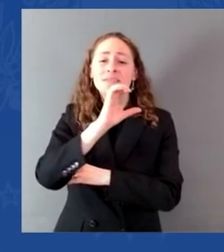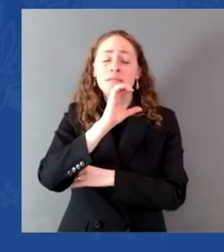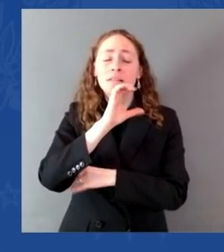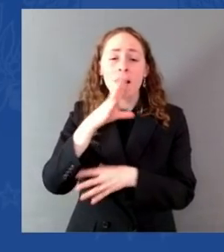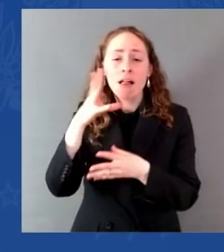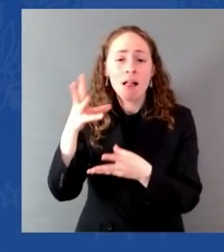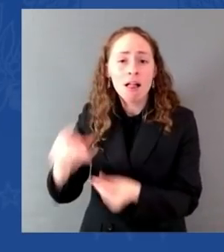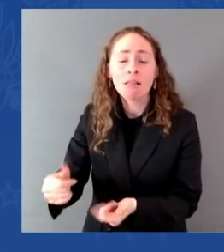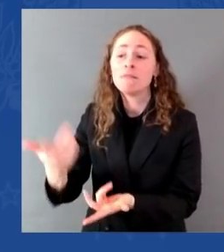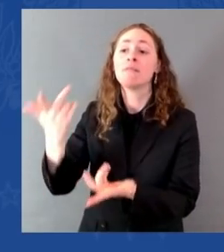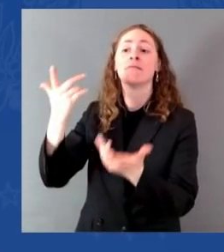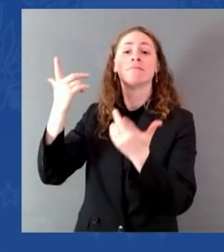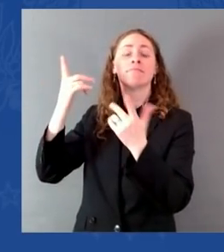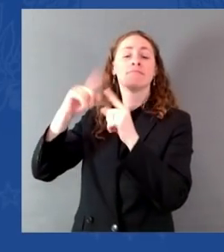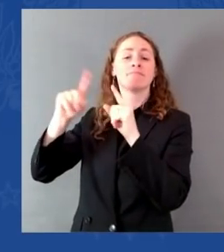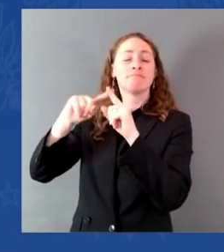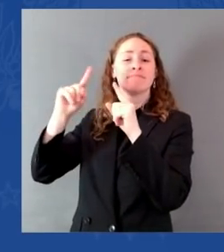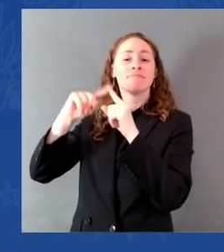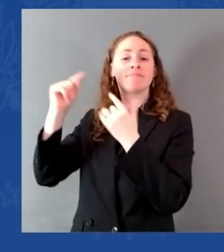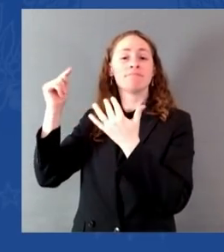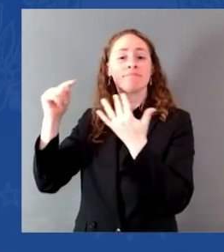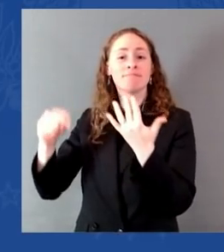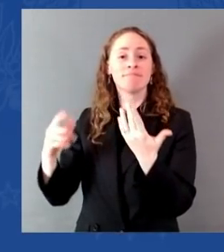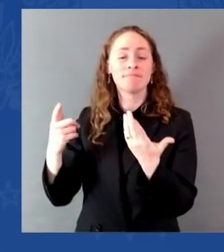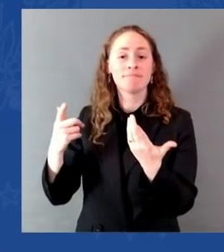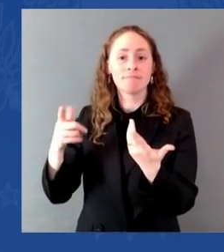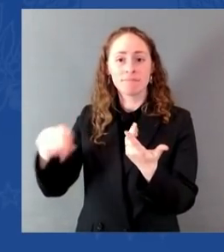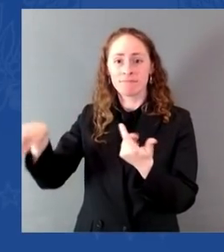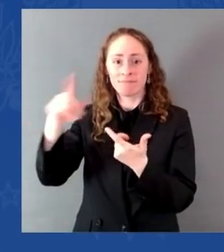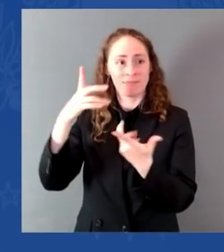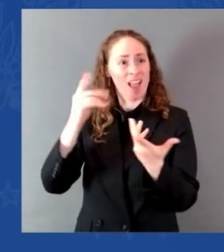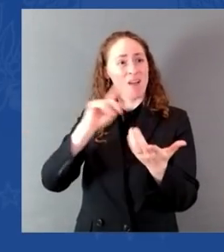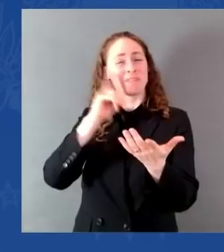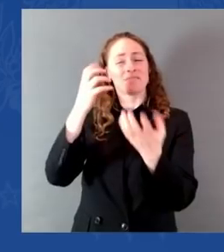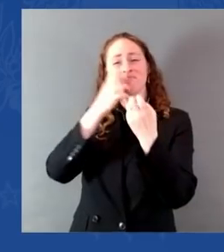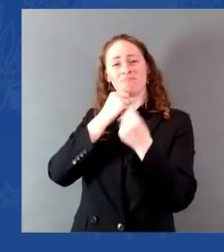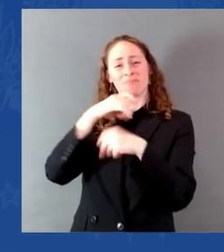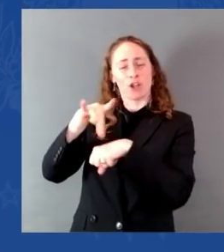That's what this plan does. All in, one study found that my plan